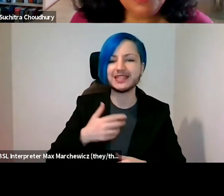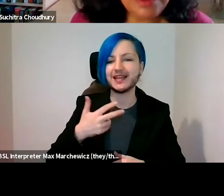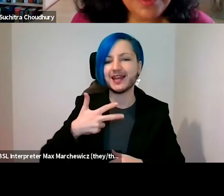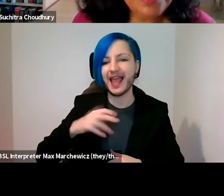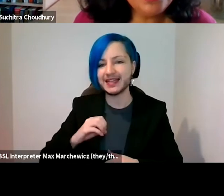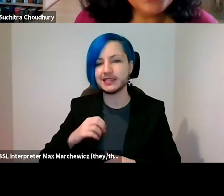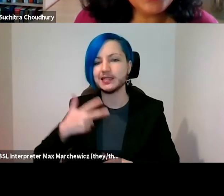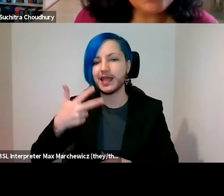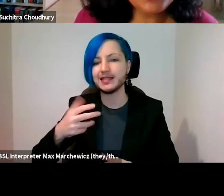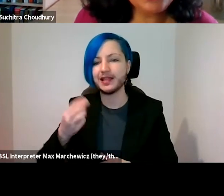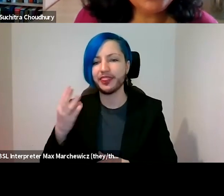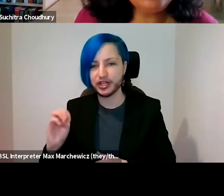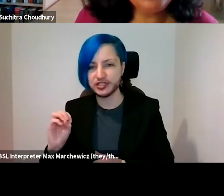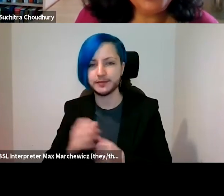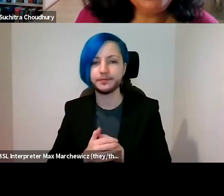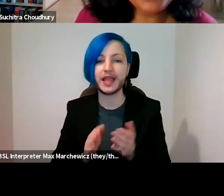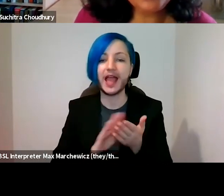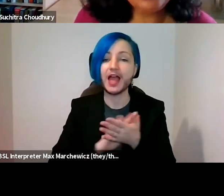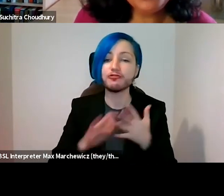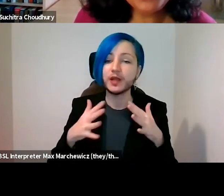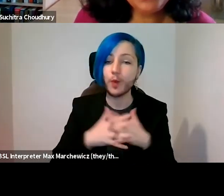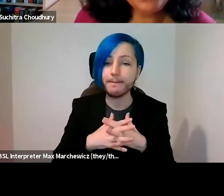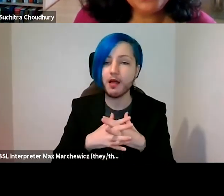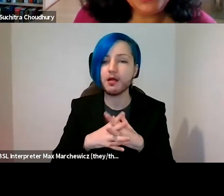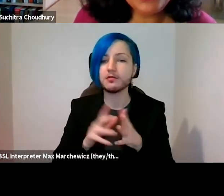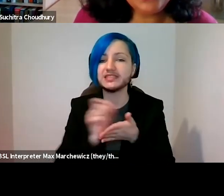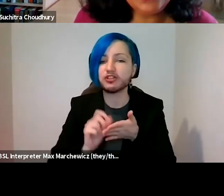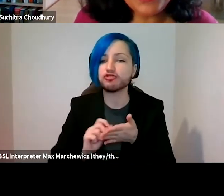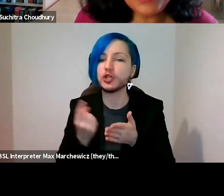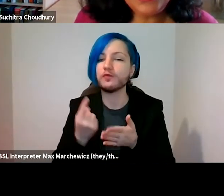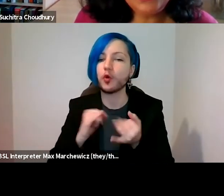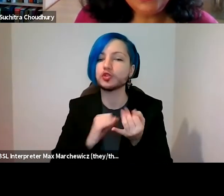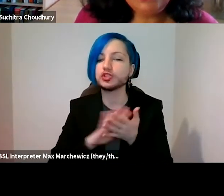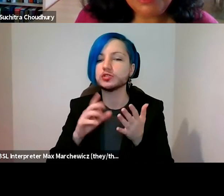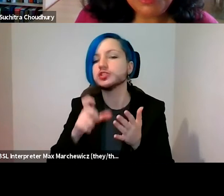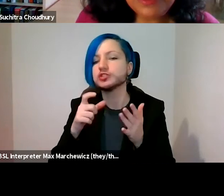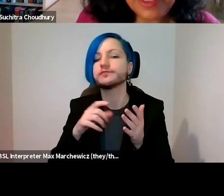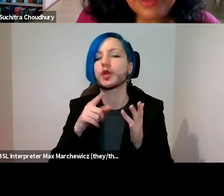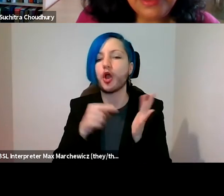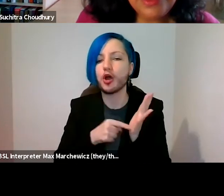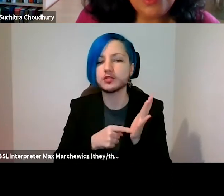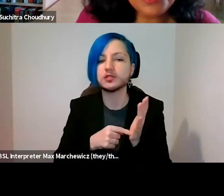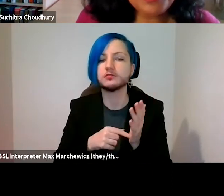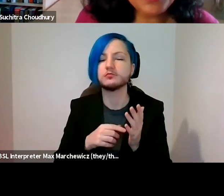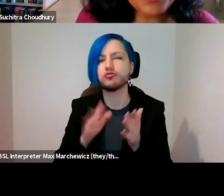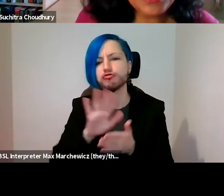Henry Weber, Scott's secretary for a period around 1813, if I remember it rightly, also published